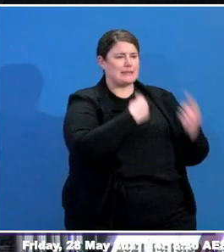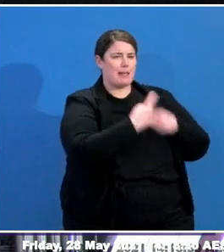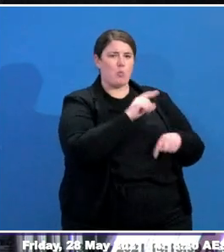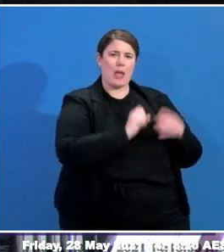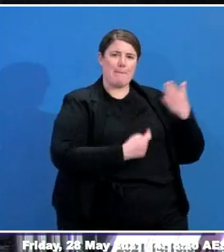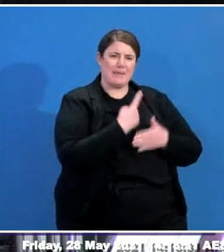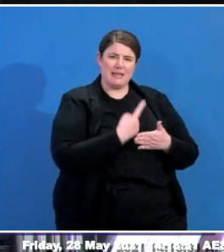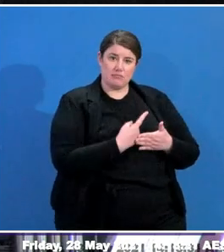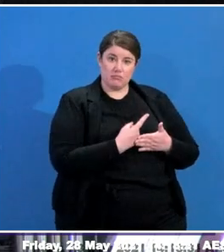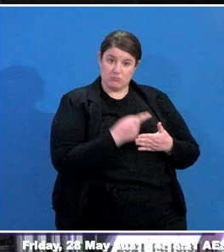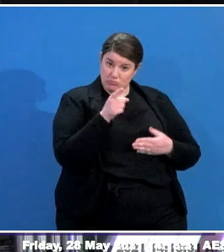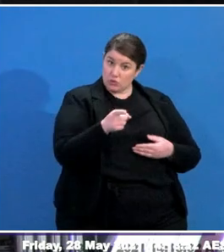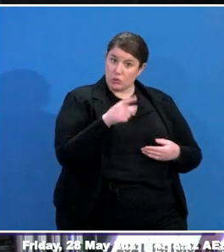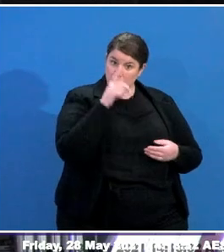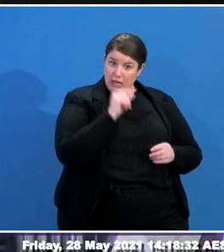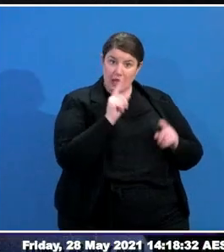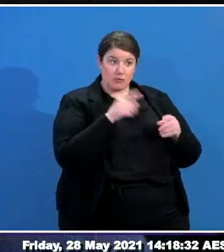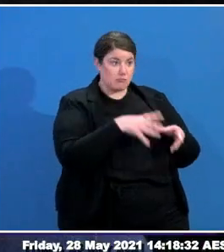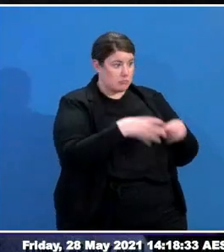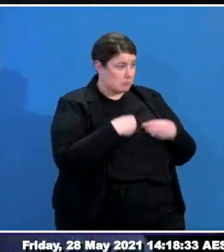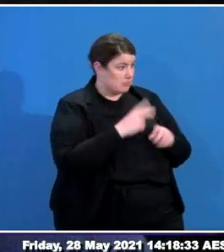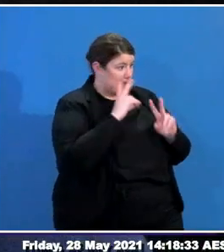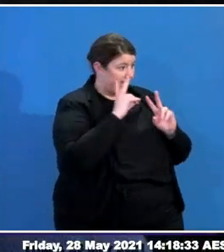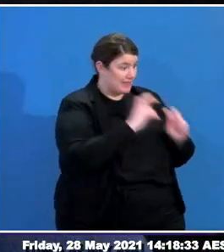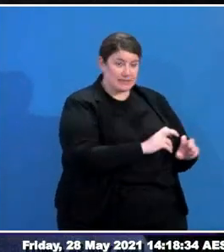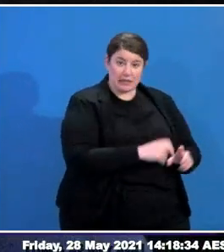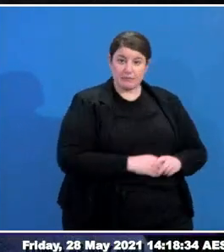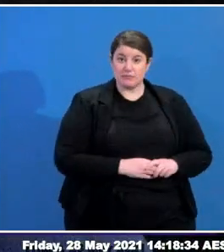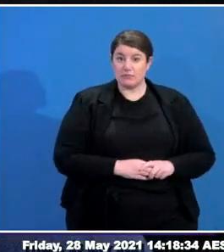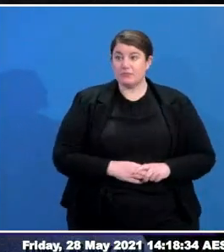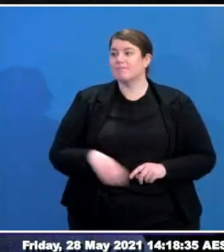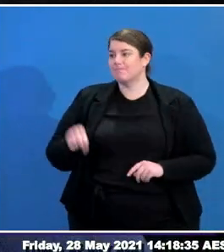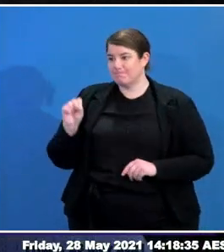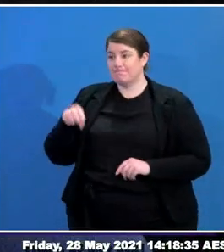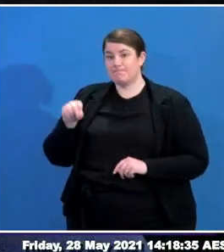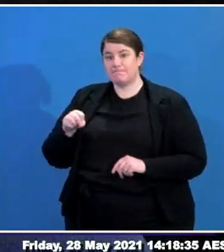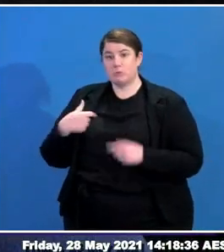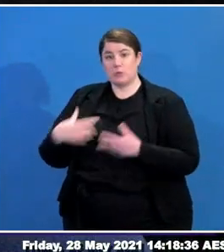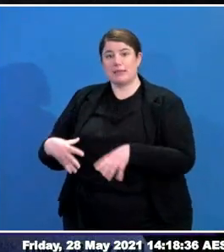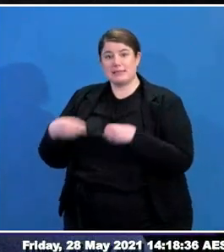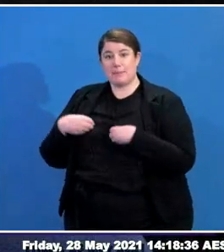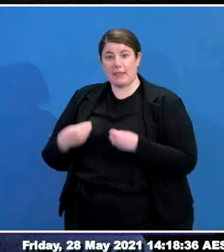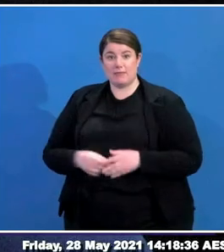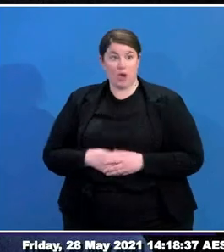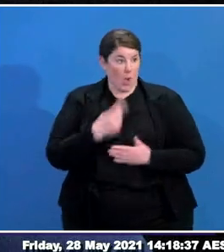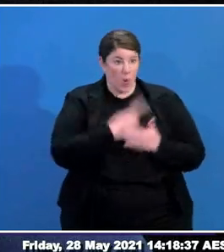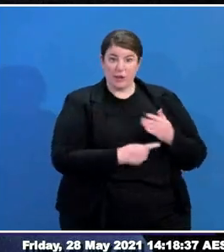Is that something you would be able to take and investigate? That is something we could take as a complaint. With no more?